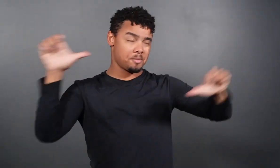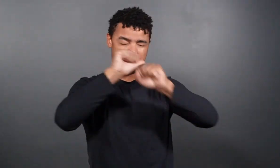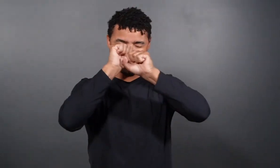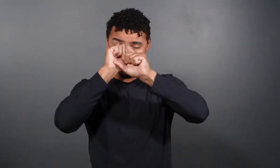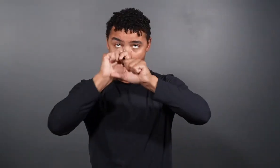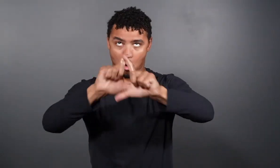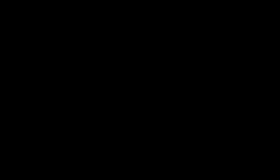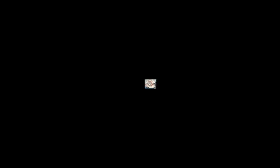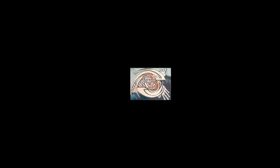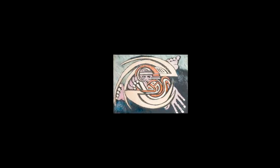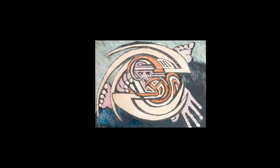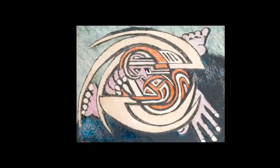this image fills the screen: